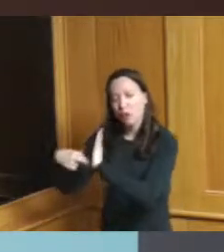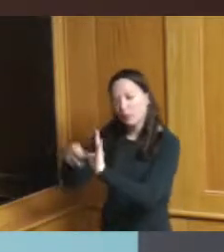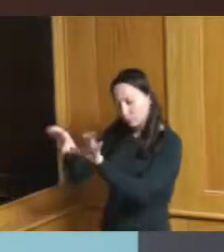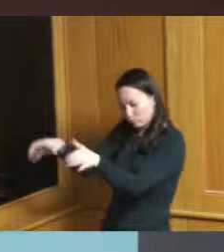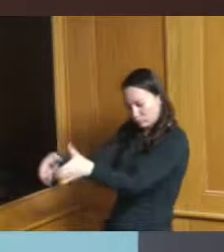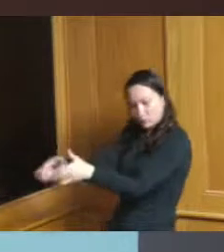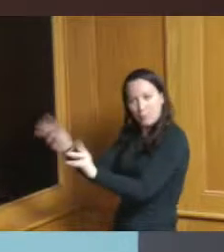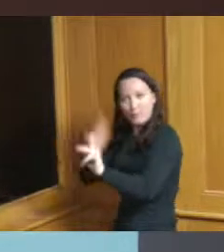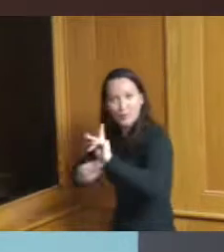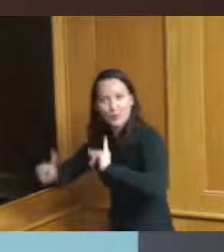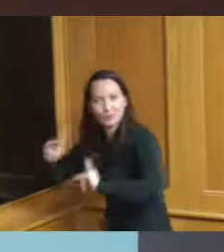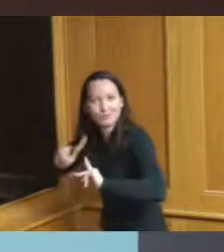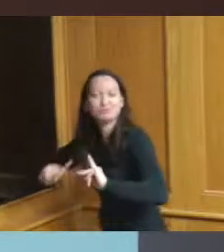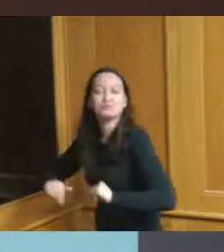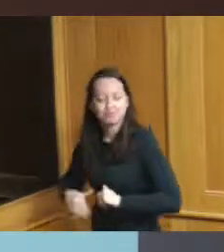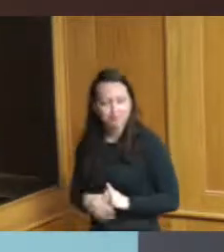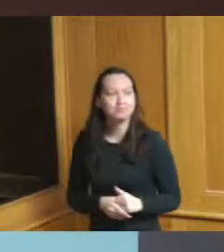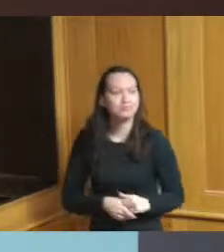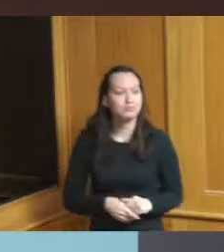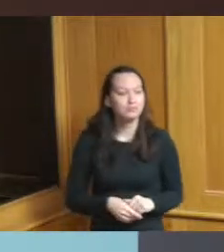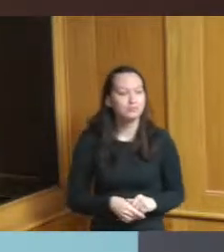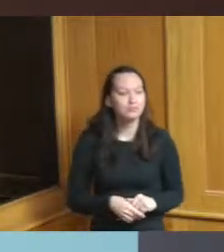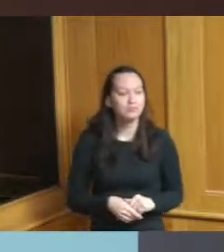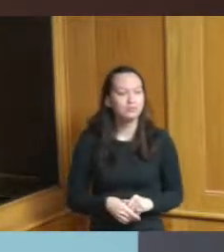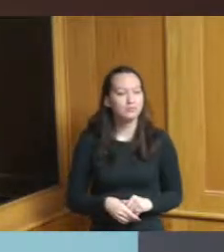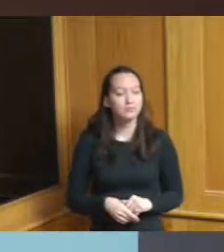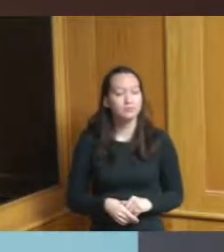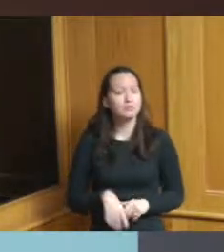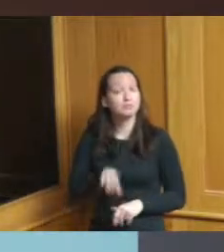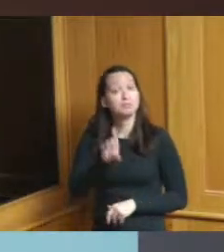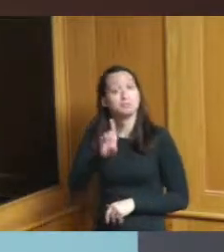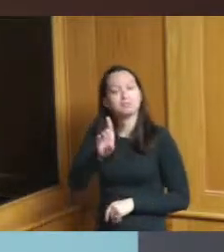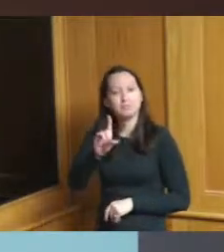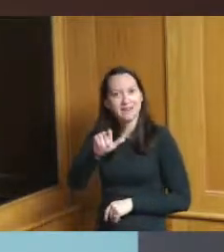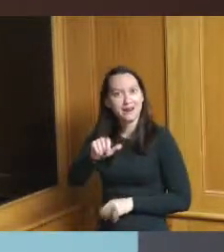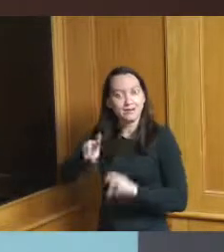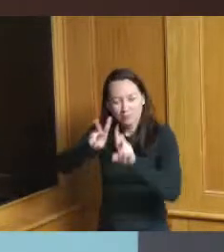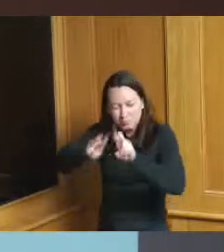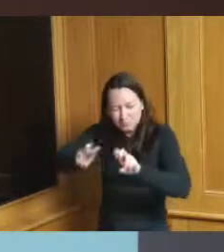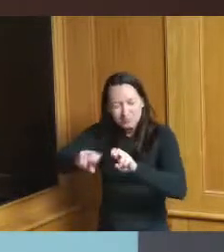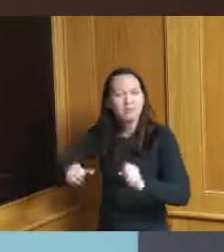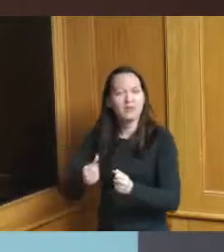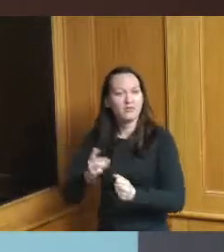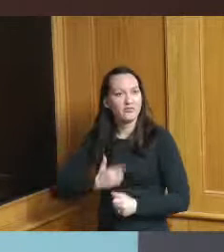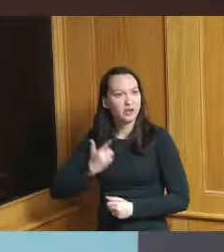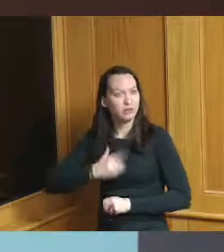people right and we cleaned our data several times and we feel most comfortable with that 168